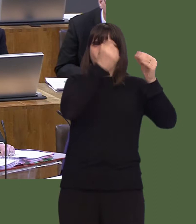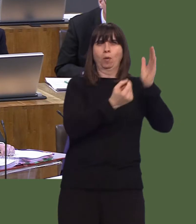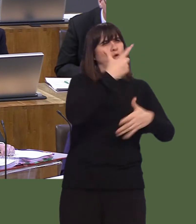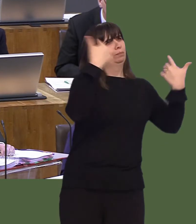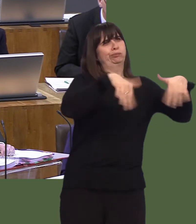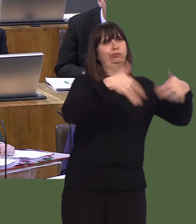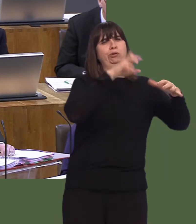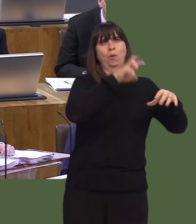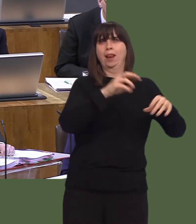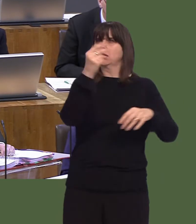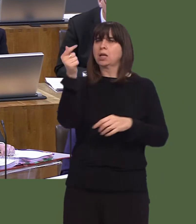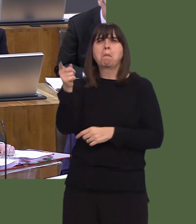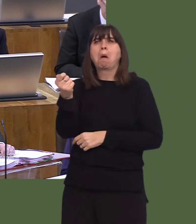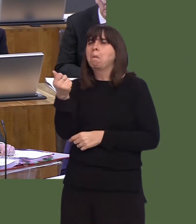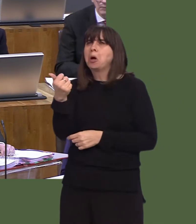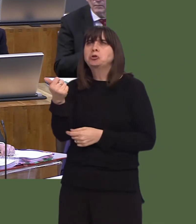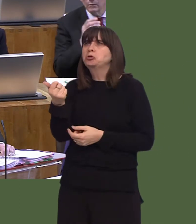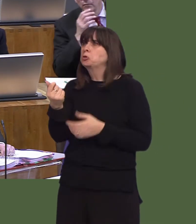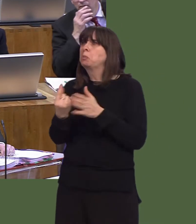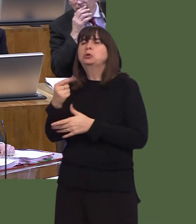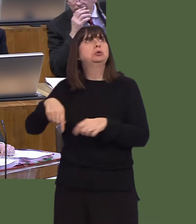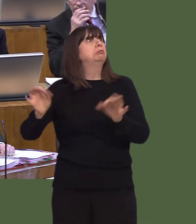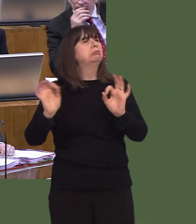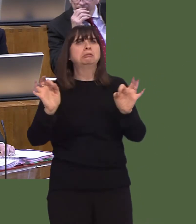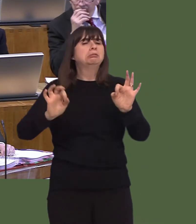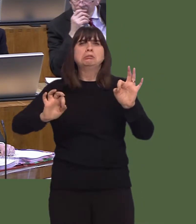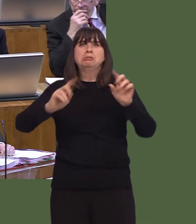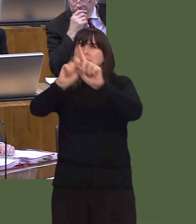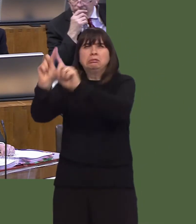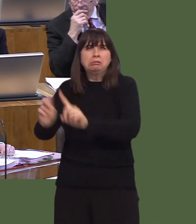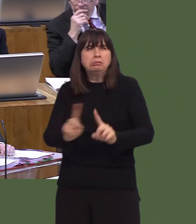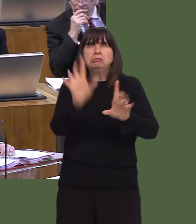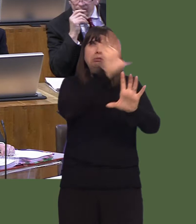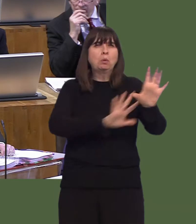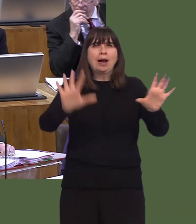Our vision for adult learning has to be one that focuses on tackling poverty, to make